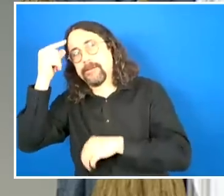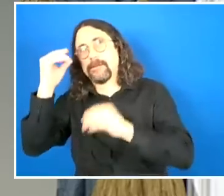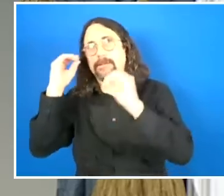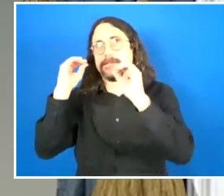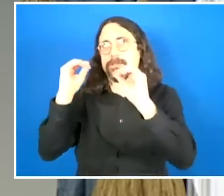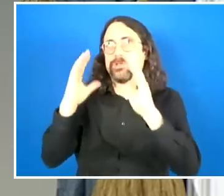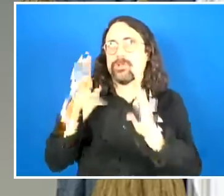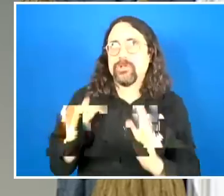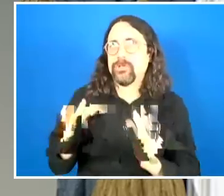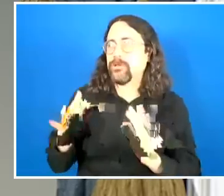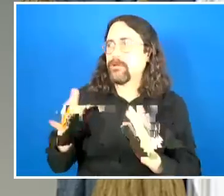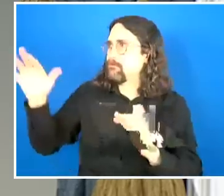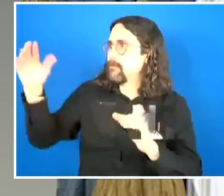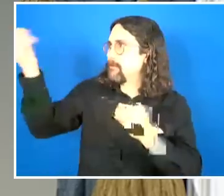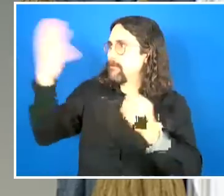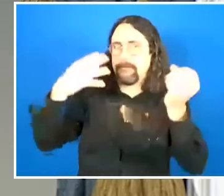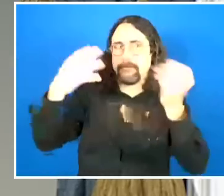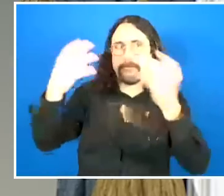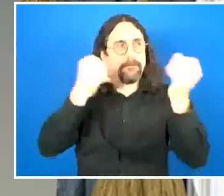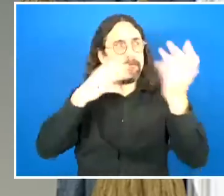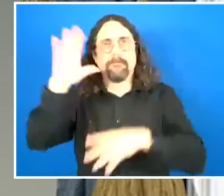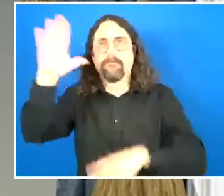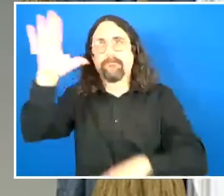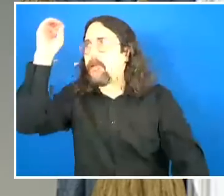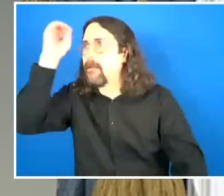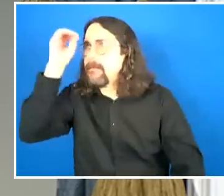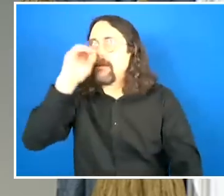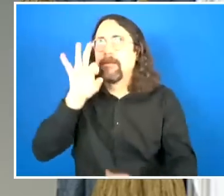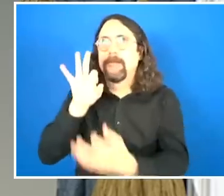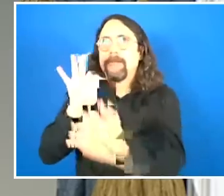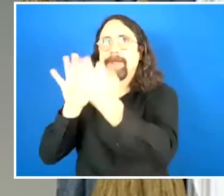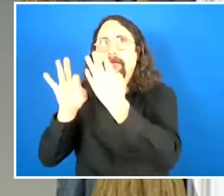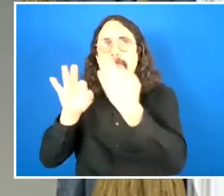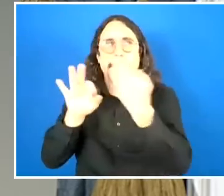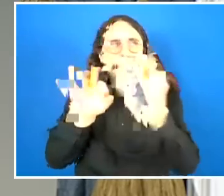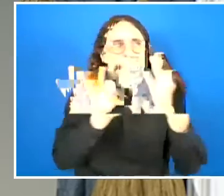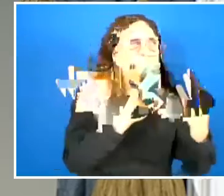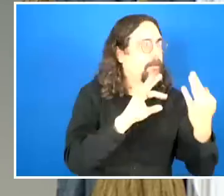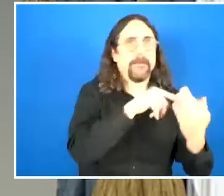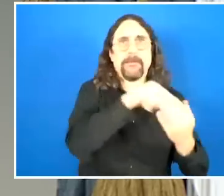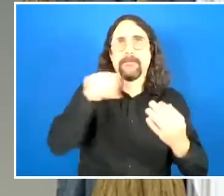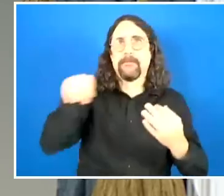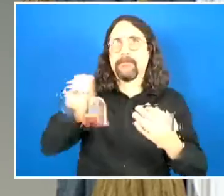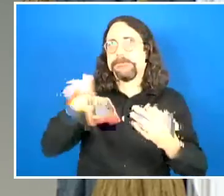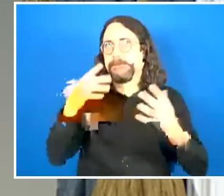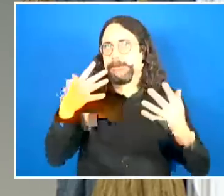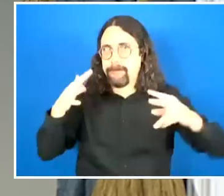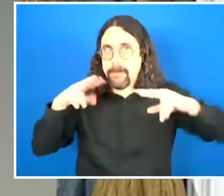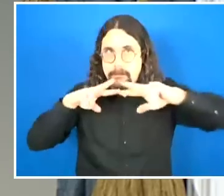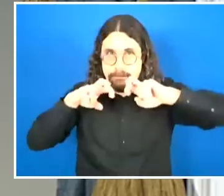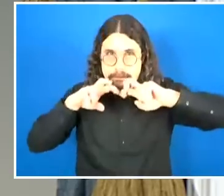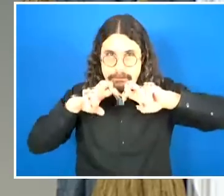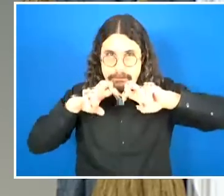CONSIDERATION WITH A POLICY BUT WE REMAIN FOCUSED ON KEEPING OUR STUDENTS LEARNING WHILE TAKING THIS